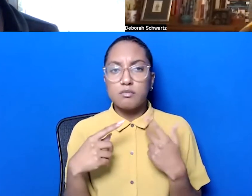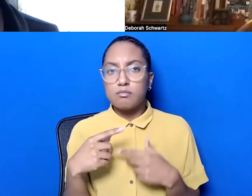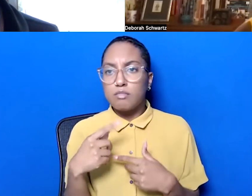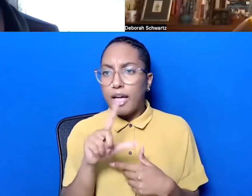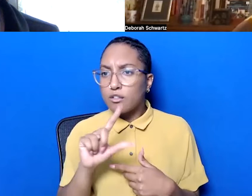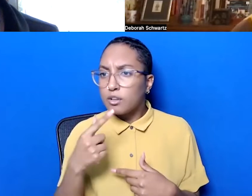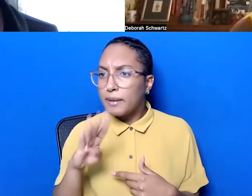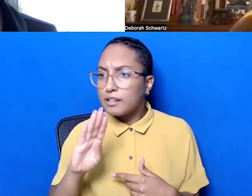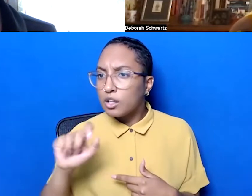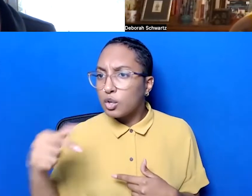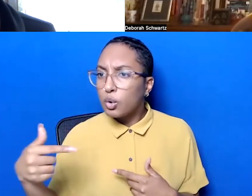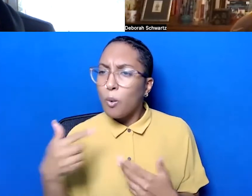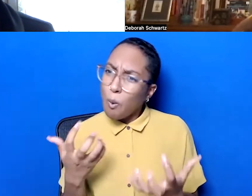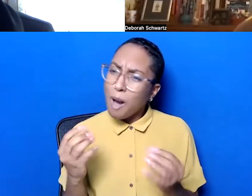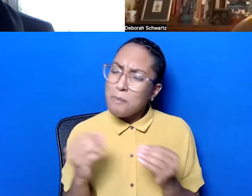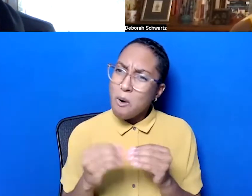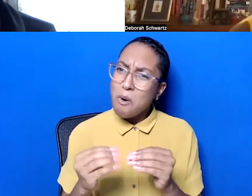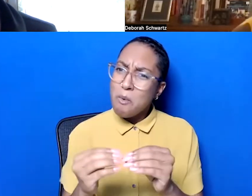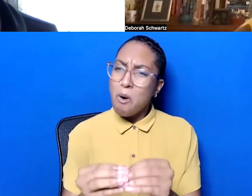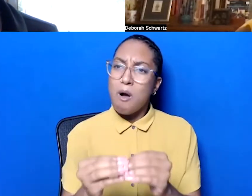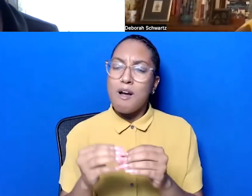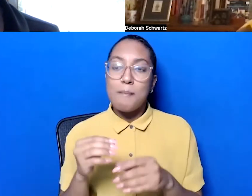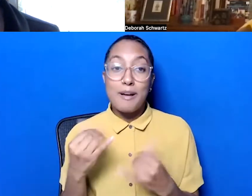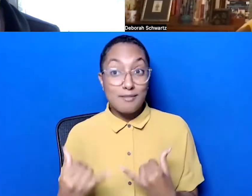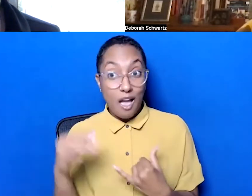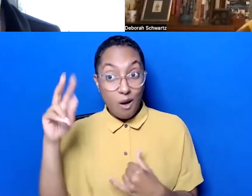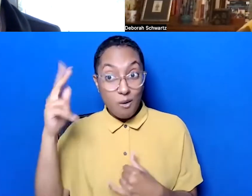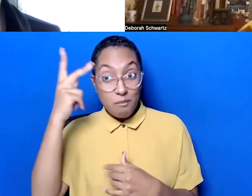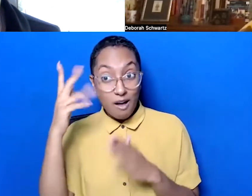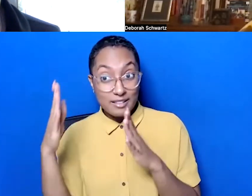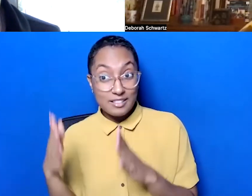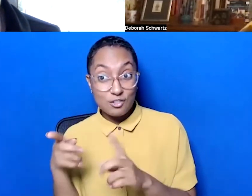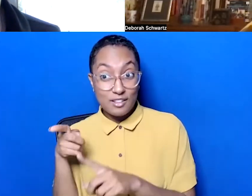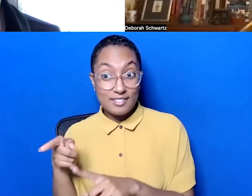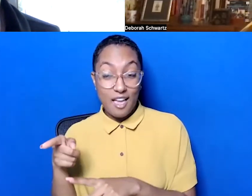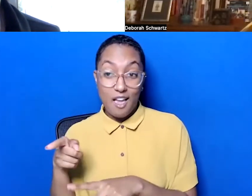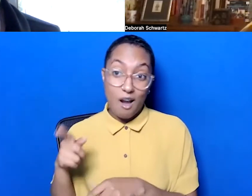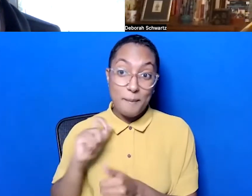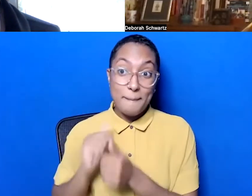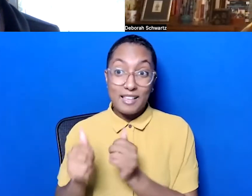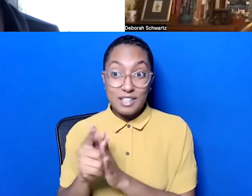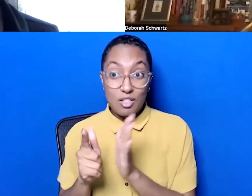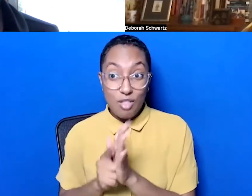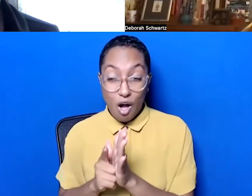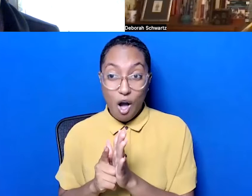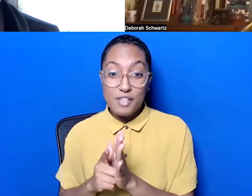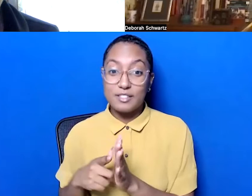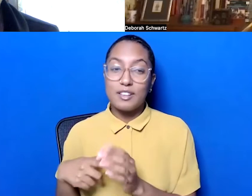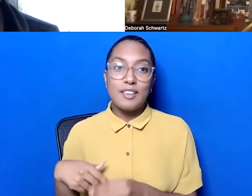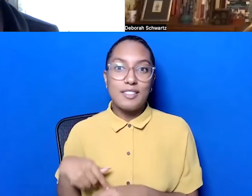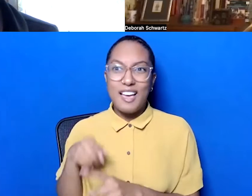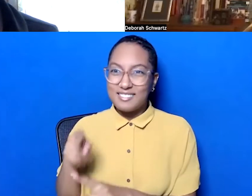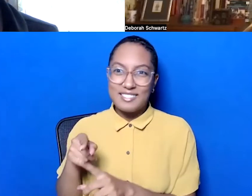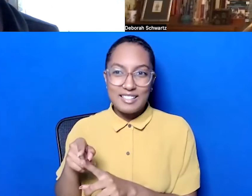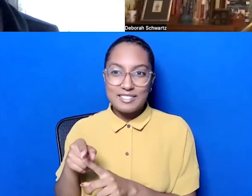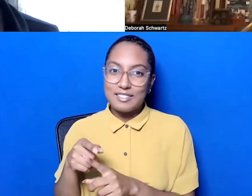forbidding what they call "divisive history" which I'm not sure I know what that actually means,